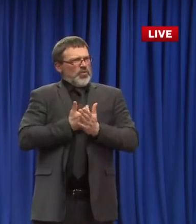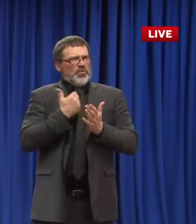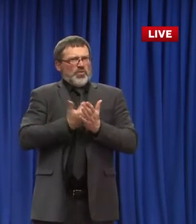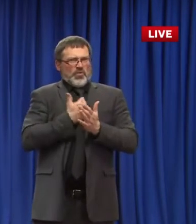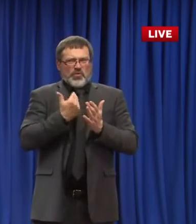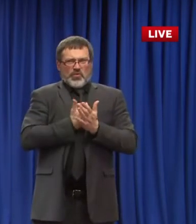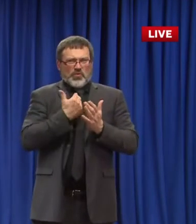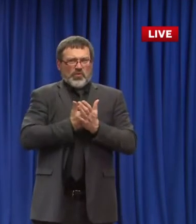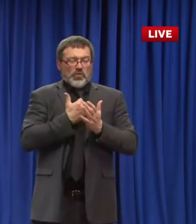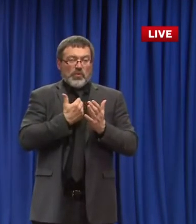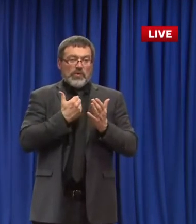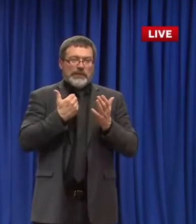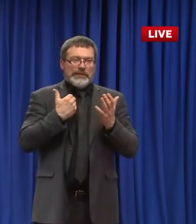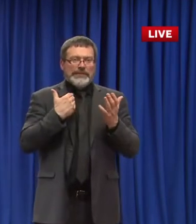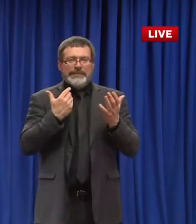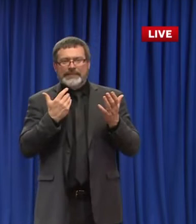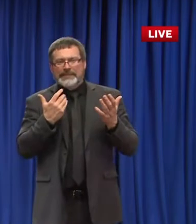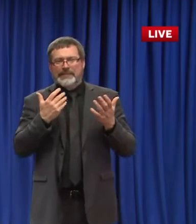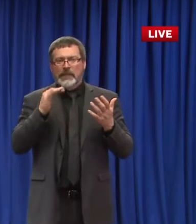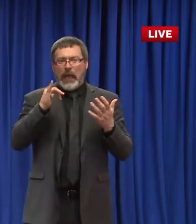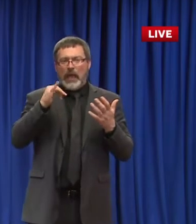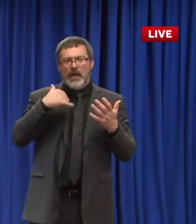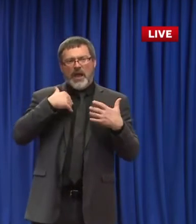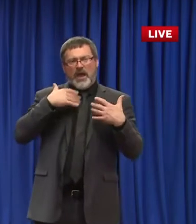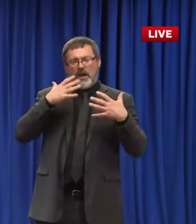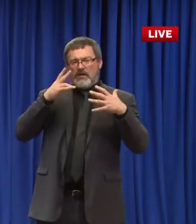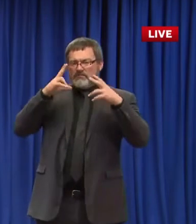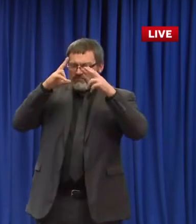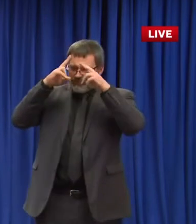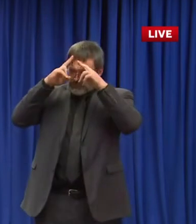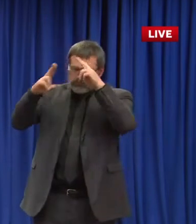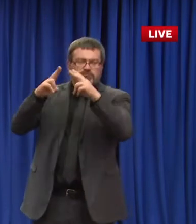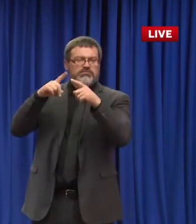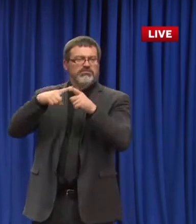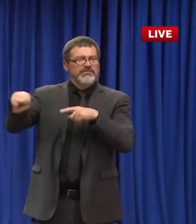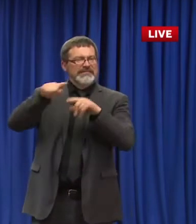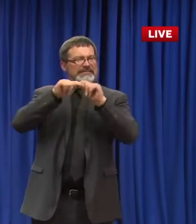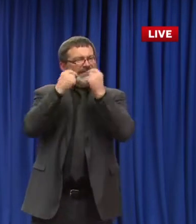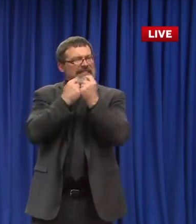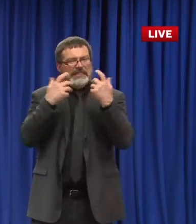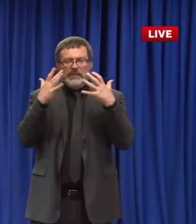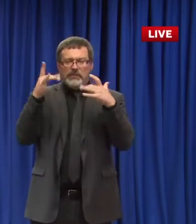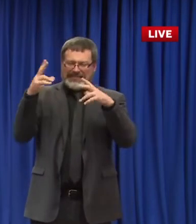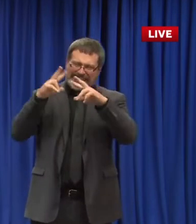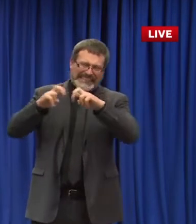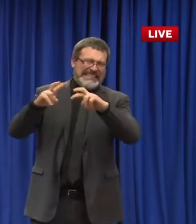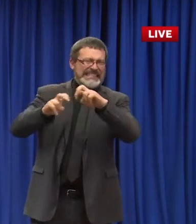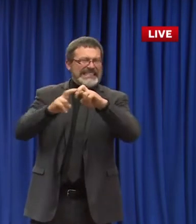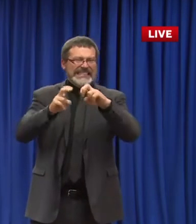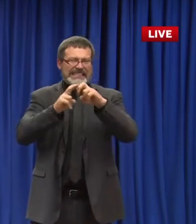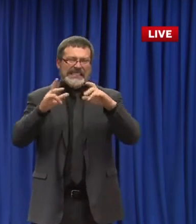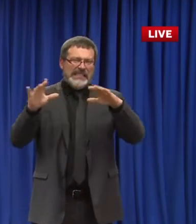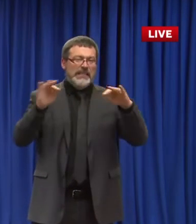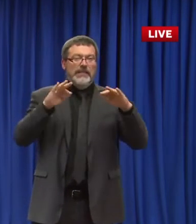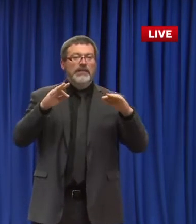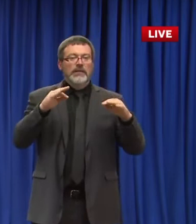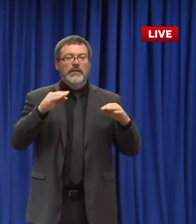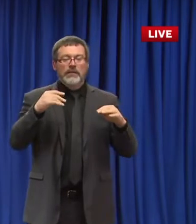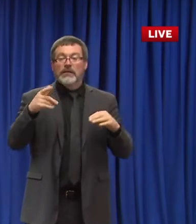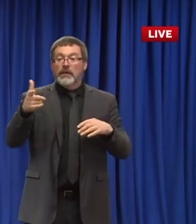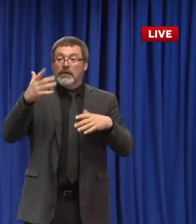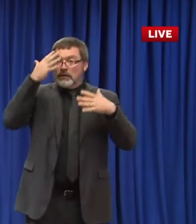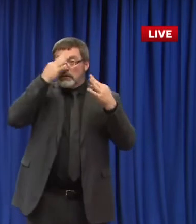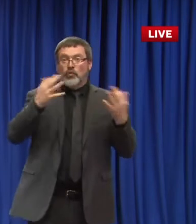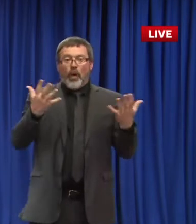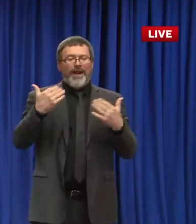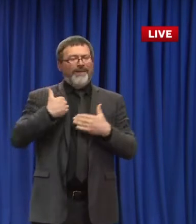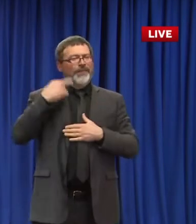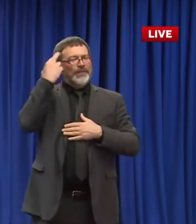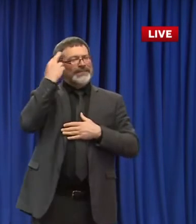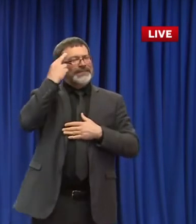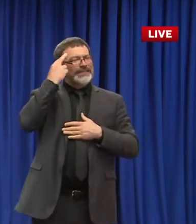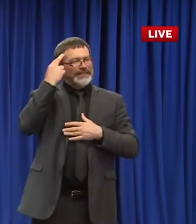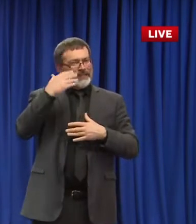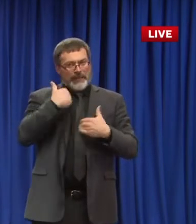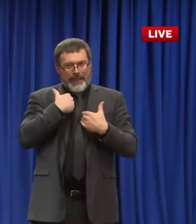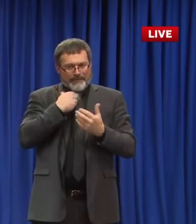NO ONE HAS EVER BEEN IN THE POSITION TO HAVE TO MAKE THESE KIND OF DECISIONS BEFORE AND HATS OFF TO THE TEAM FOR FINDING WAYS TO USE DATA TO ACTUALLY PUT SOME REASON BEHIND THE DECISIONS